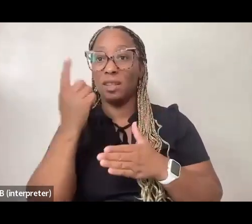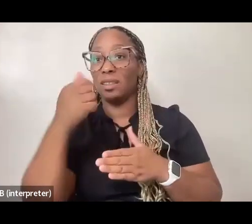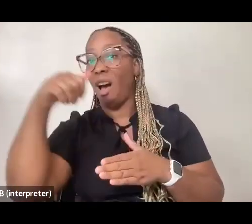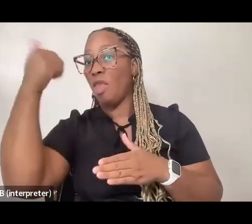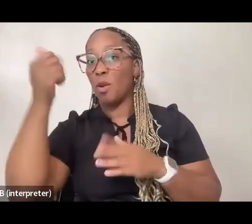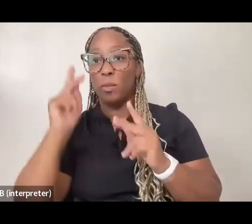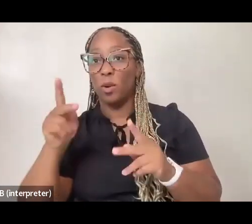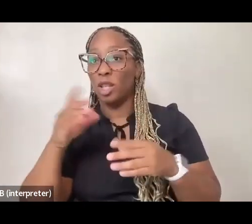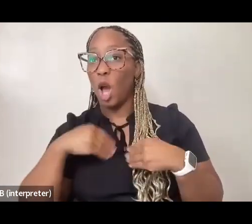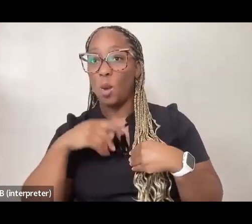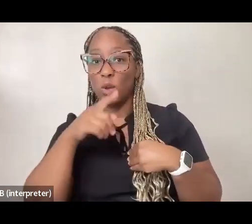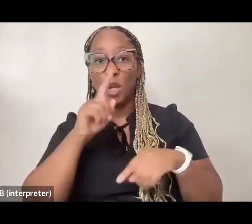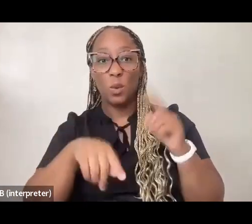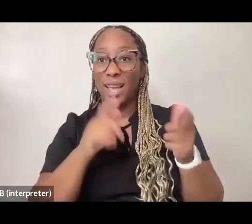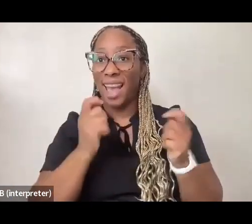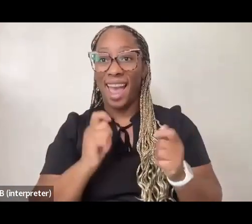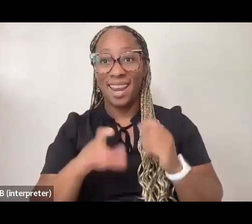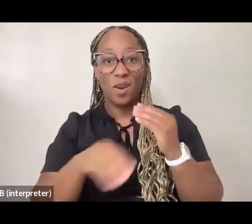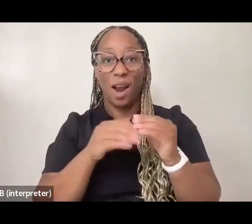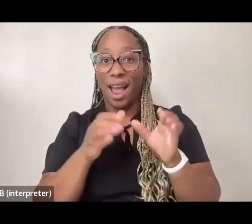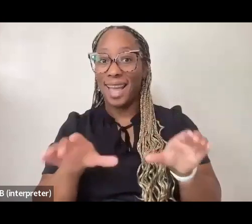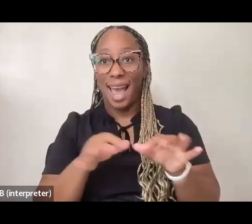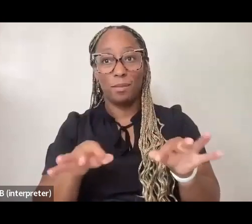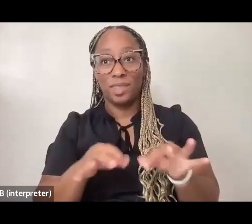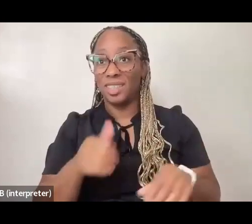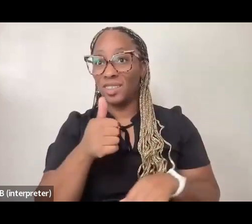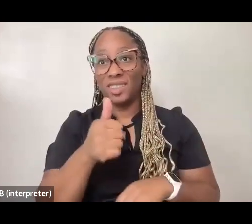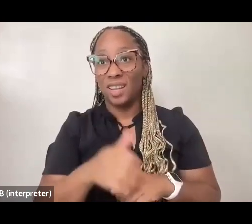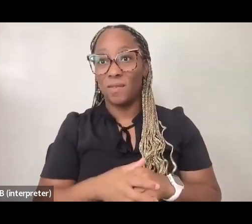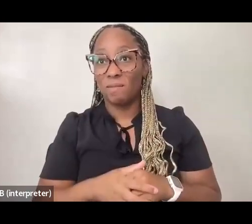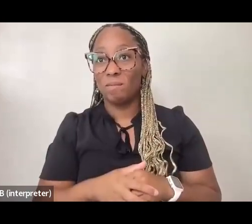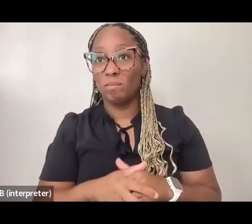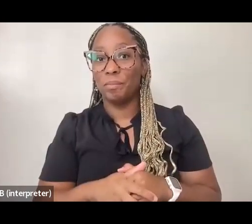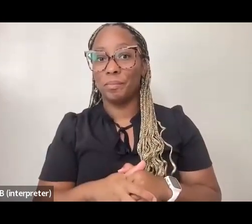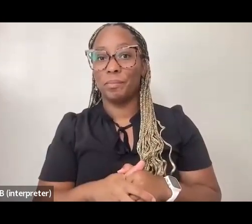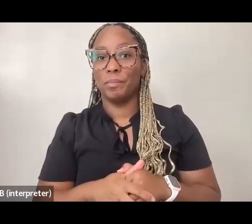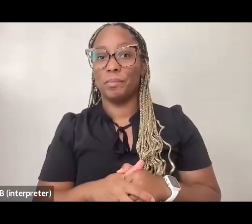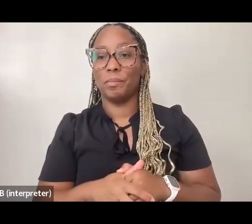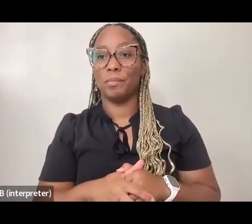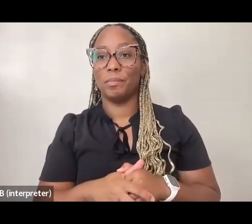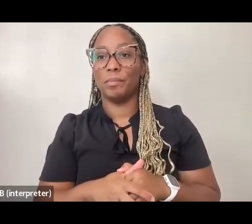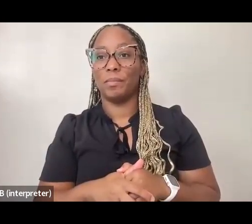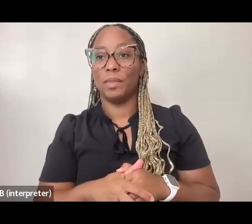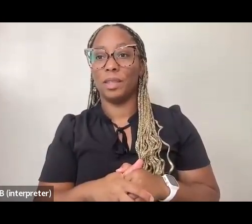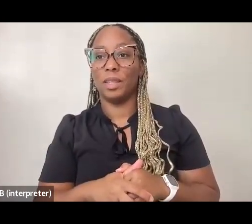the viewer are not able to edit or add trends -- captions or transcripts. To use that type of media in